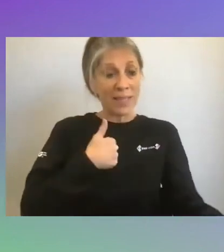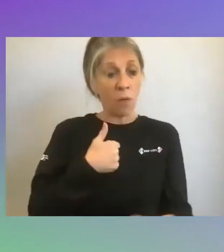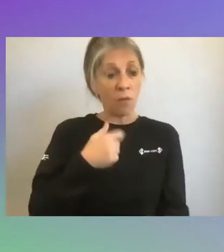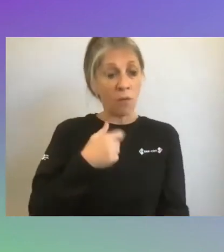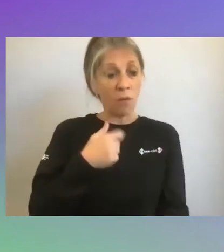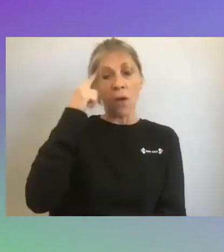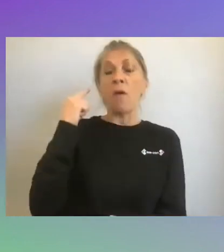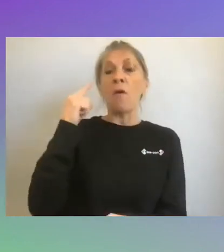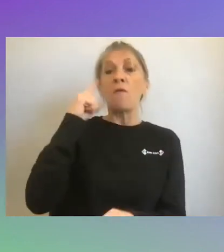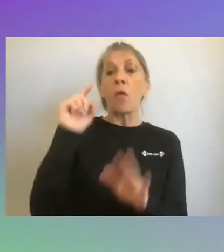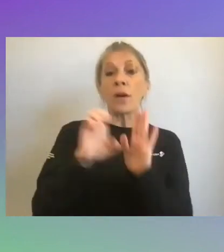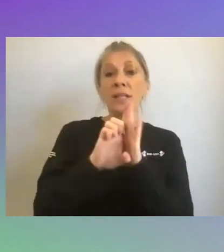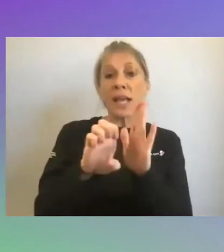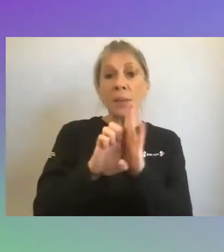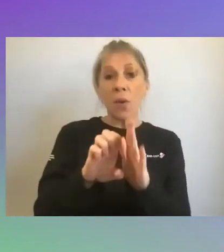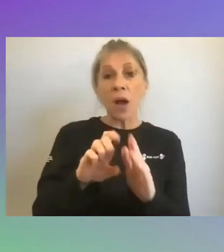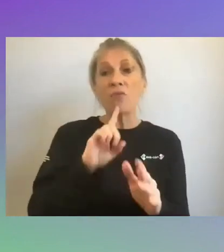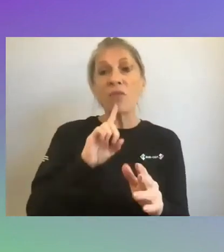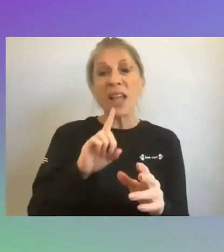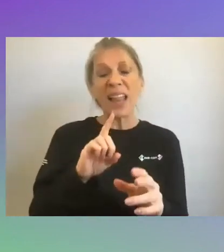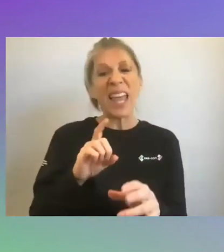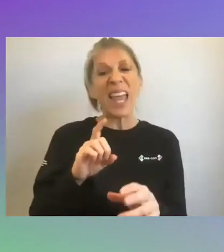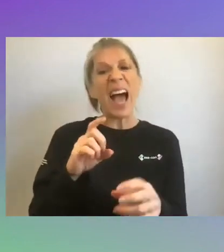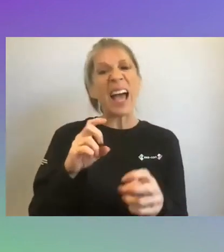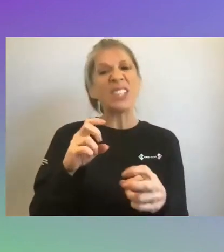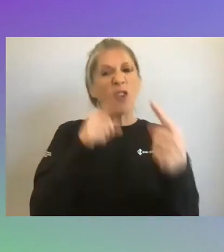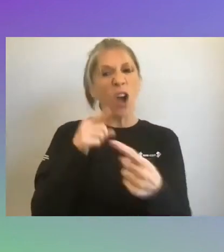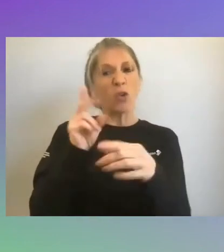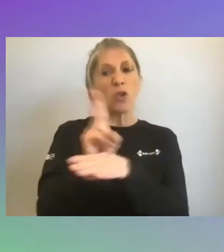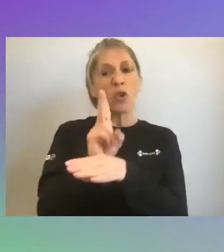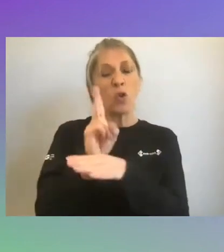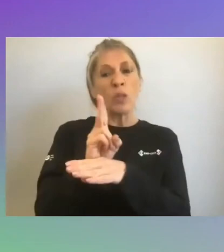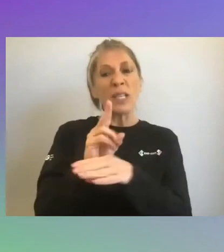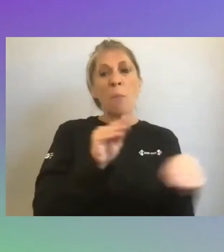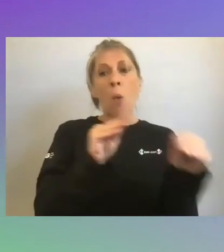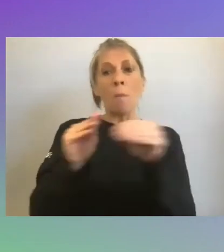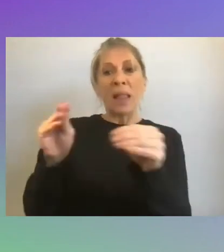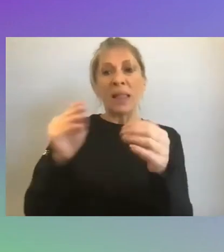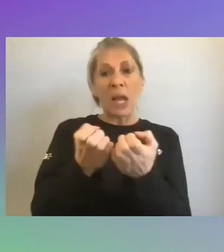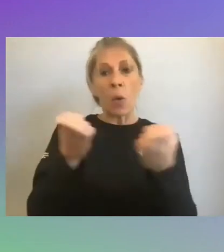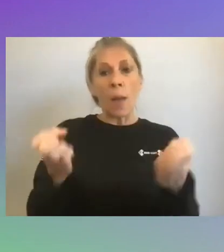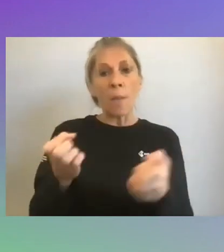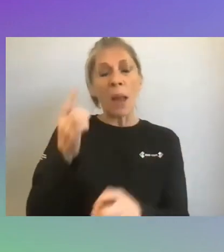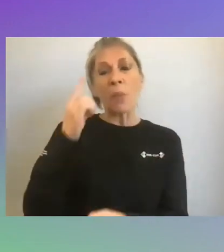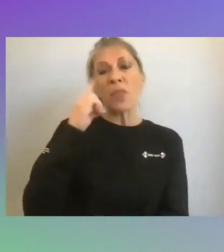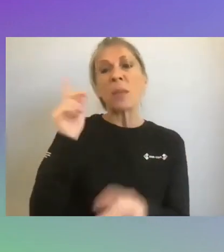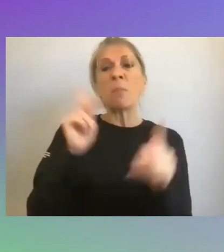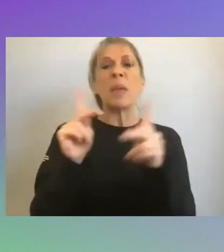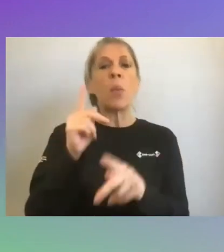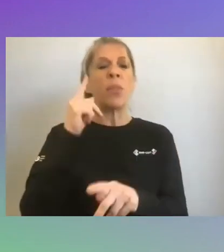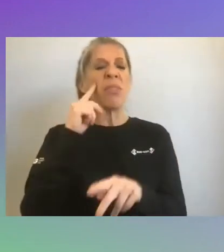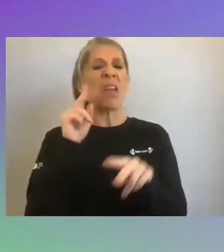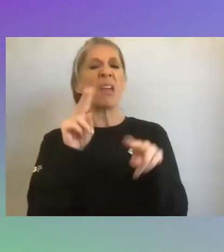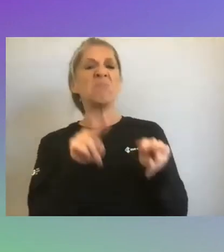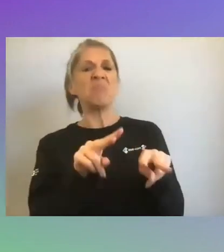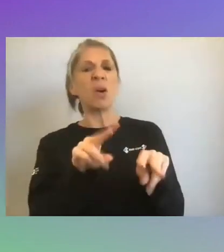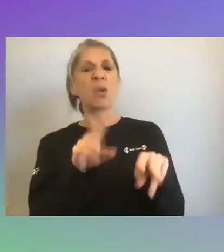really tough time using mobility equipment for a while because I was afraid that people would